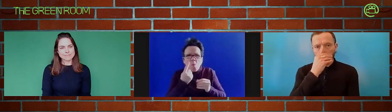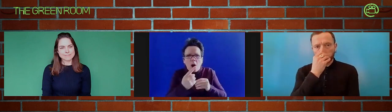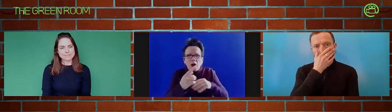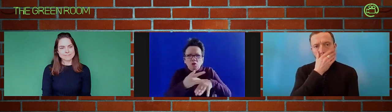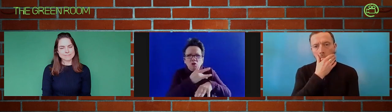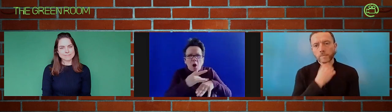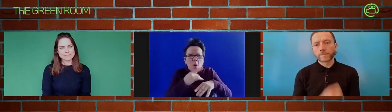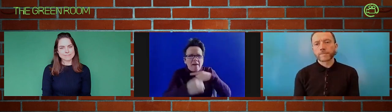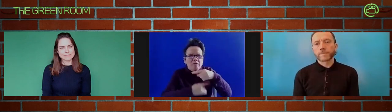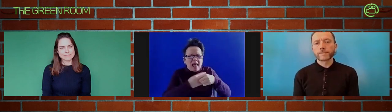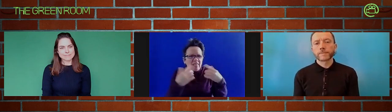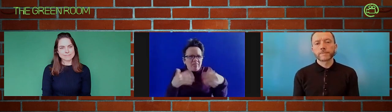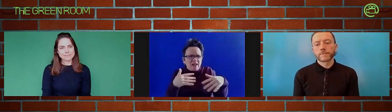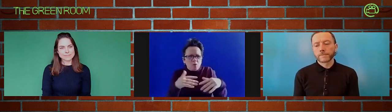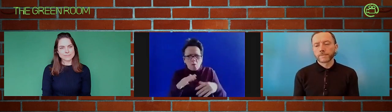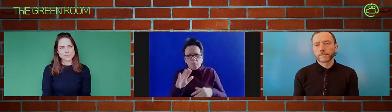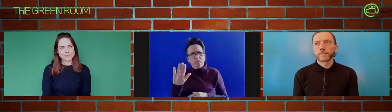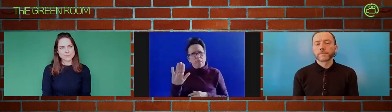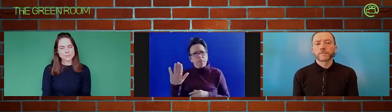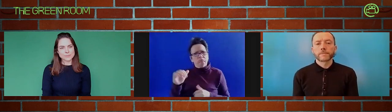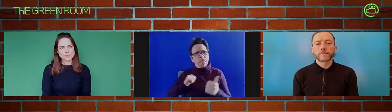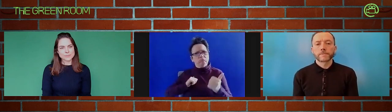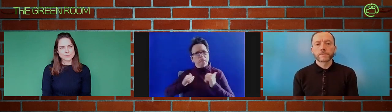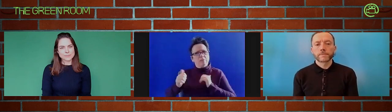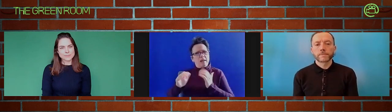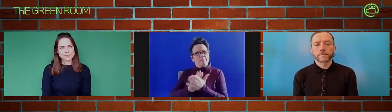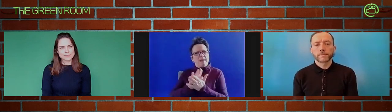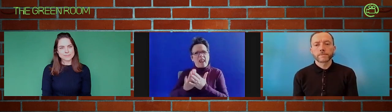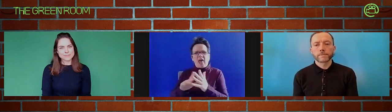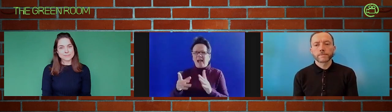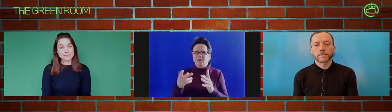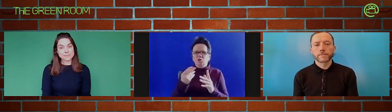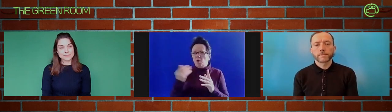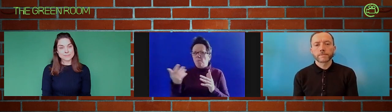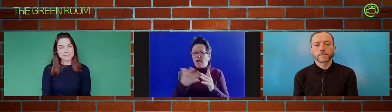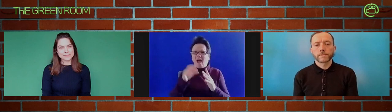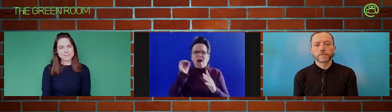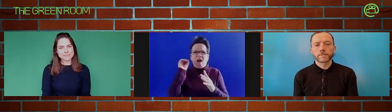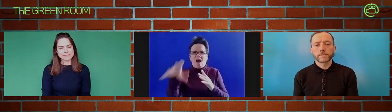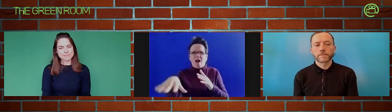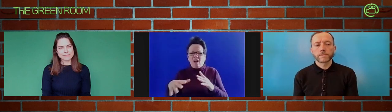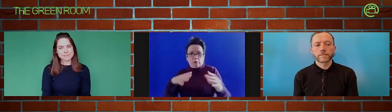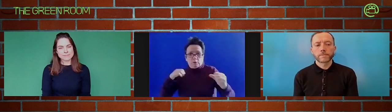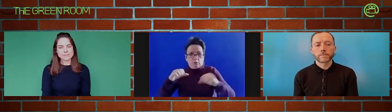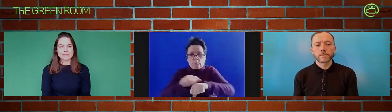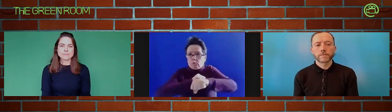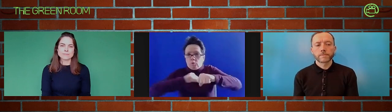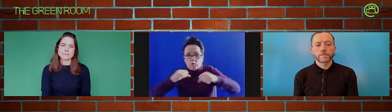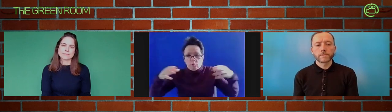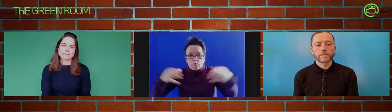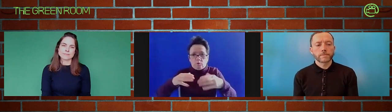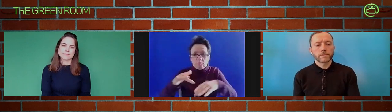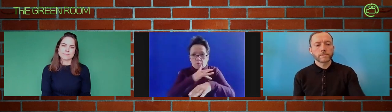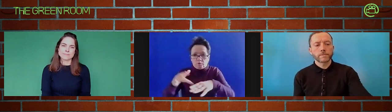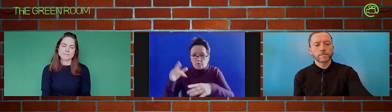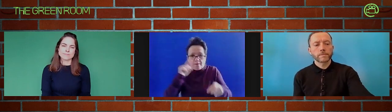that through what I call dumpster diving directing, where you pull it together by any means necessary, but you're really proud of it.